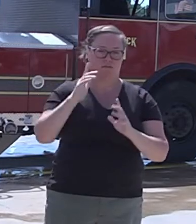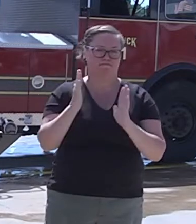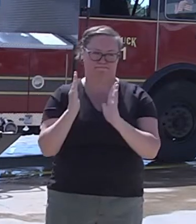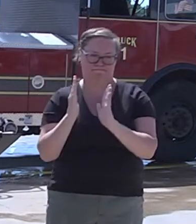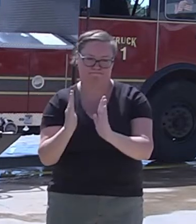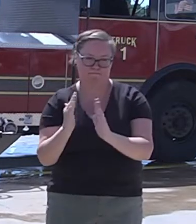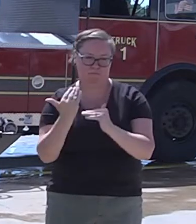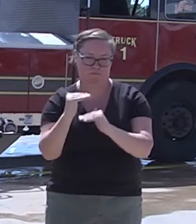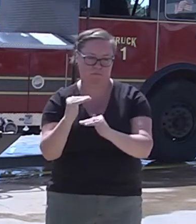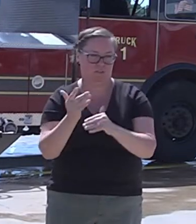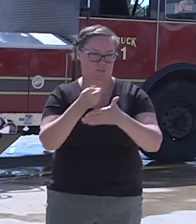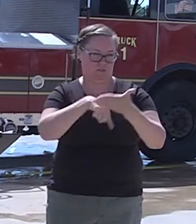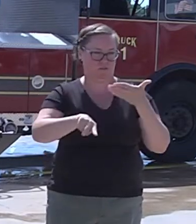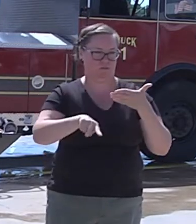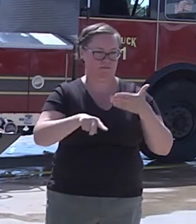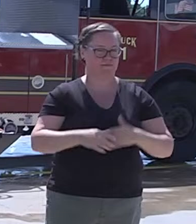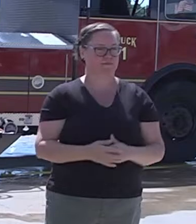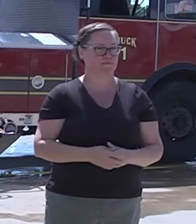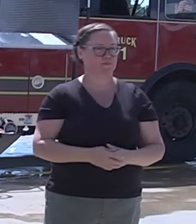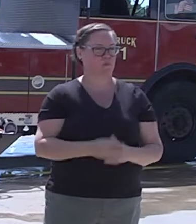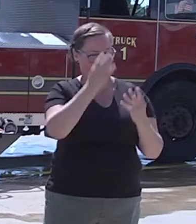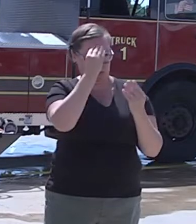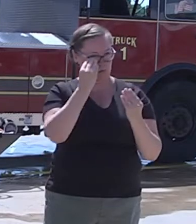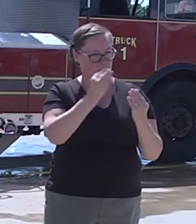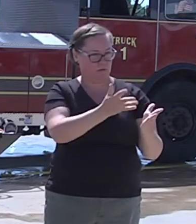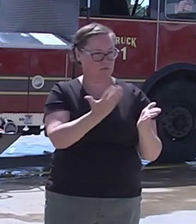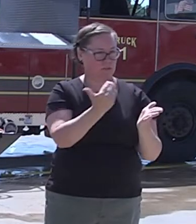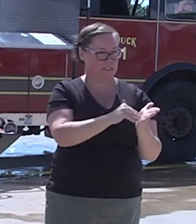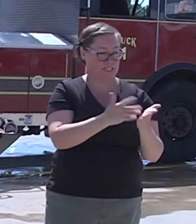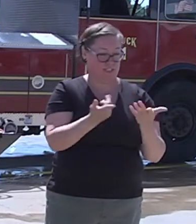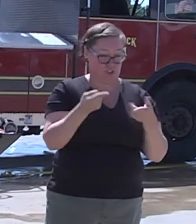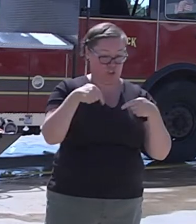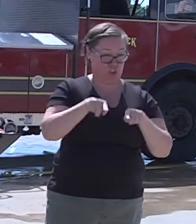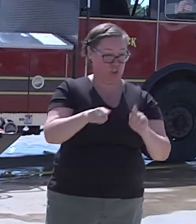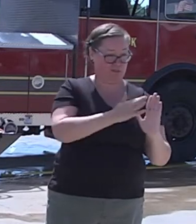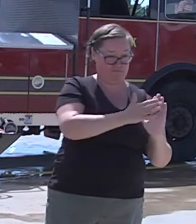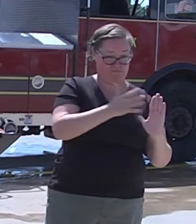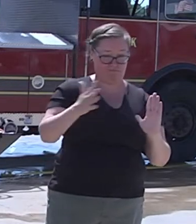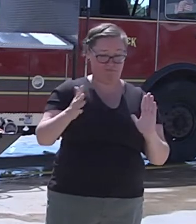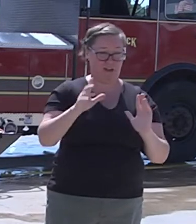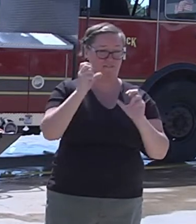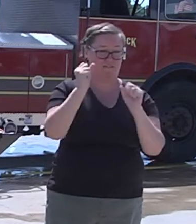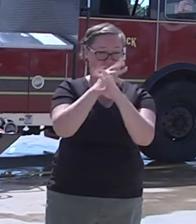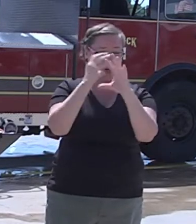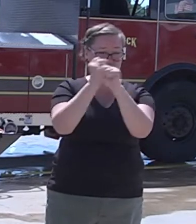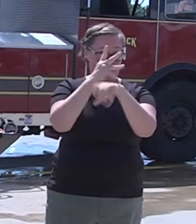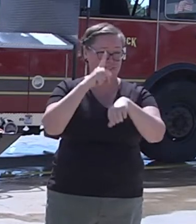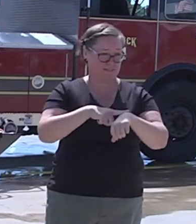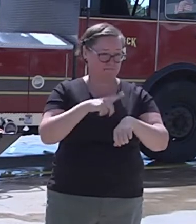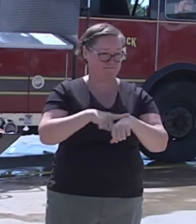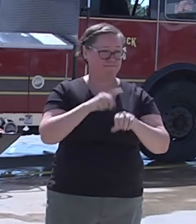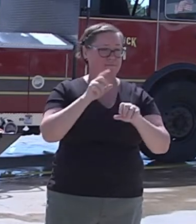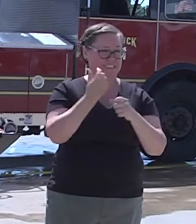again as a reminder during fireworks season all fireworks may be shot off from 10:00 a.m. until